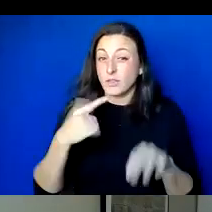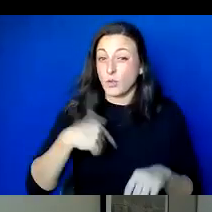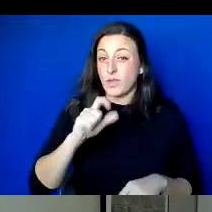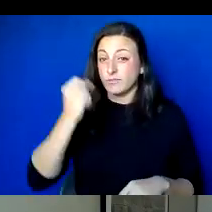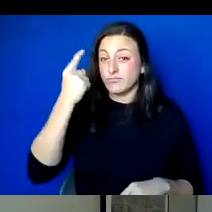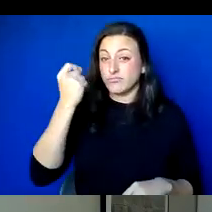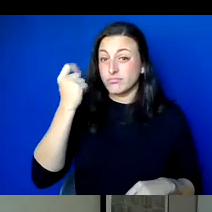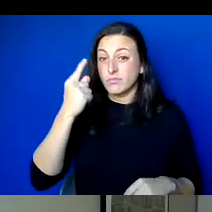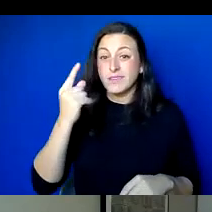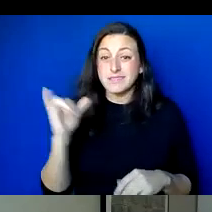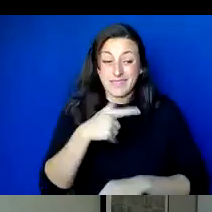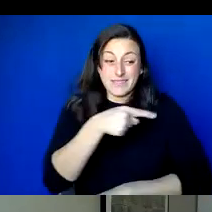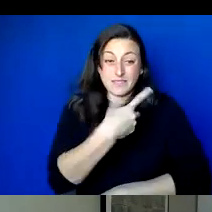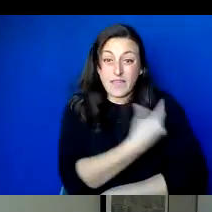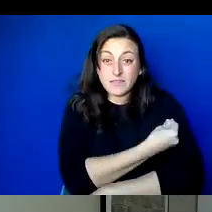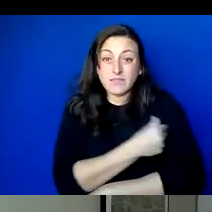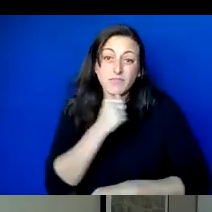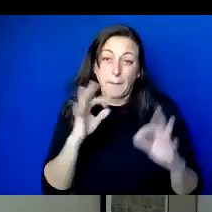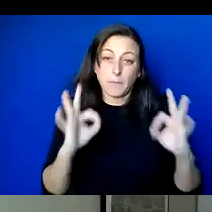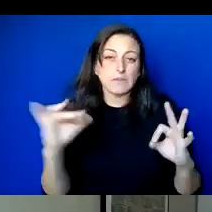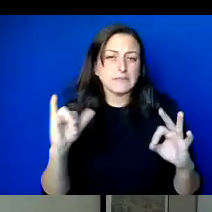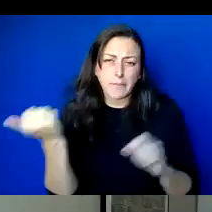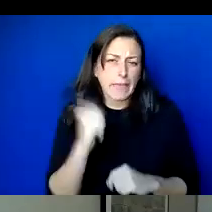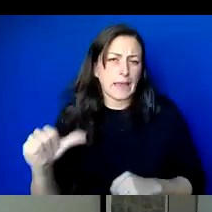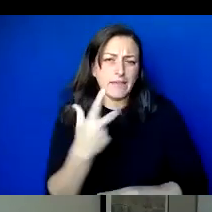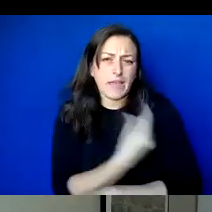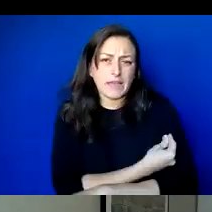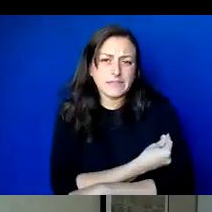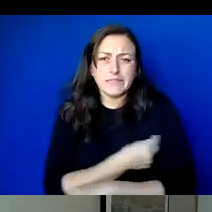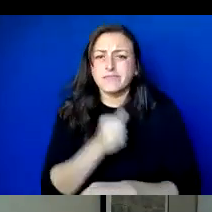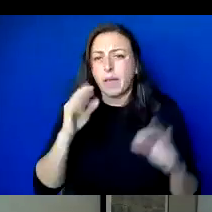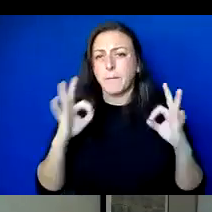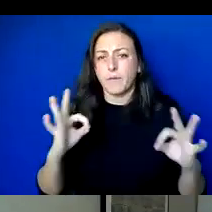vaccines, is not perfect. While we believe that, you know, there is a high degree of protection for